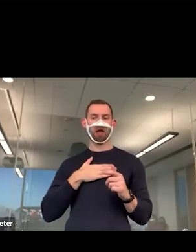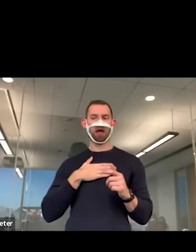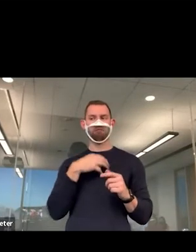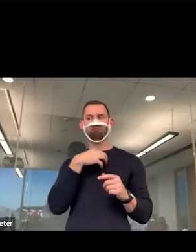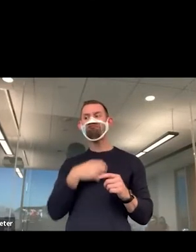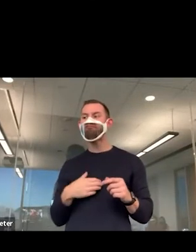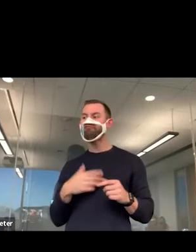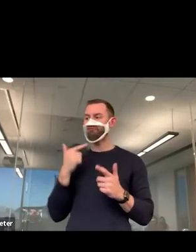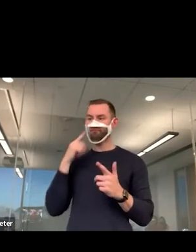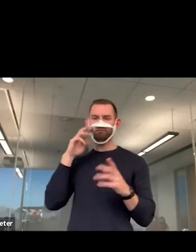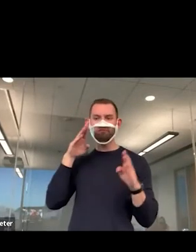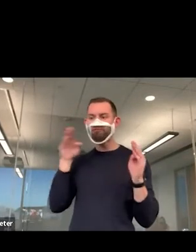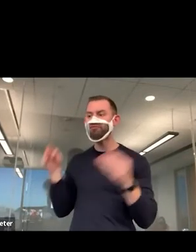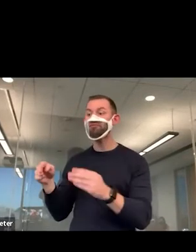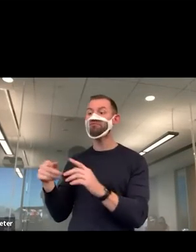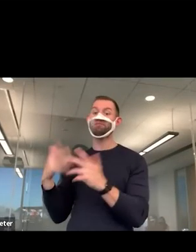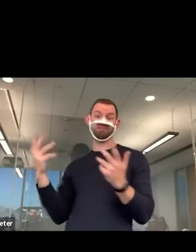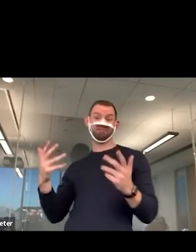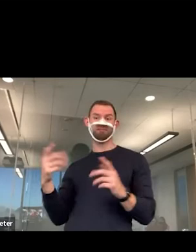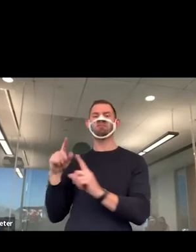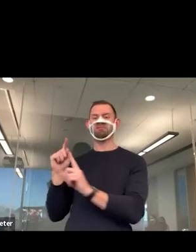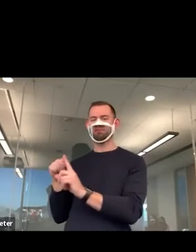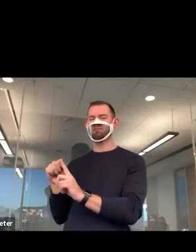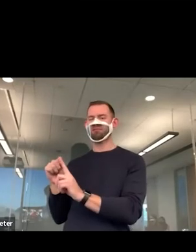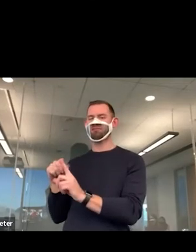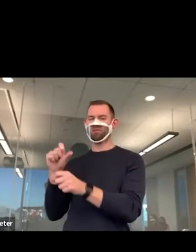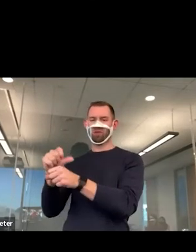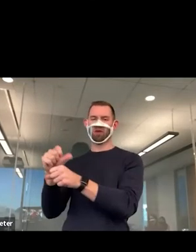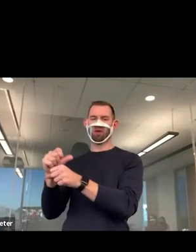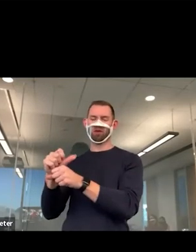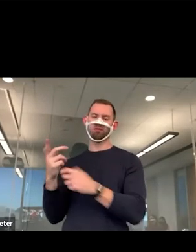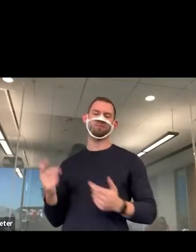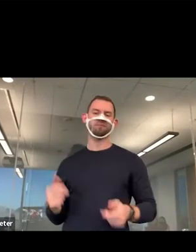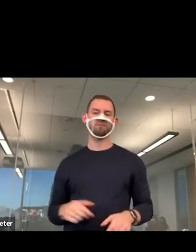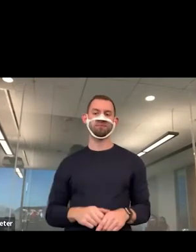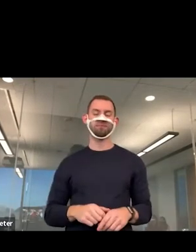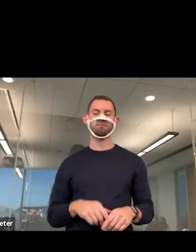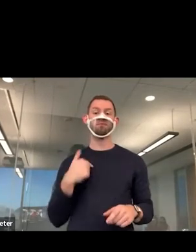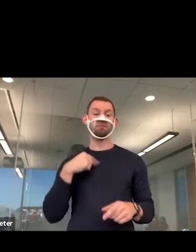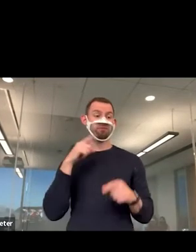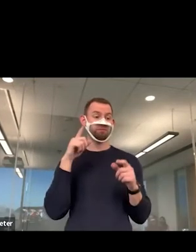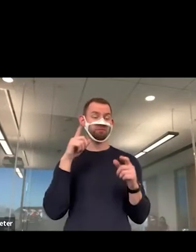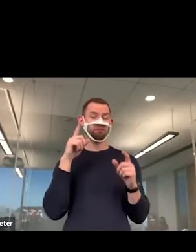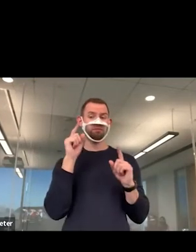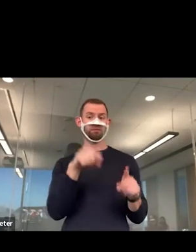my uh attention and i went to the equal employment opportunity commission and they